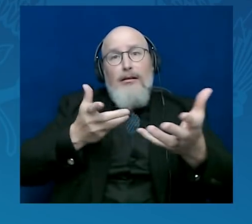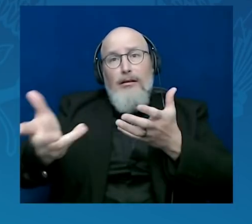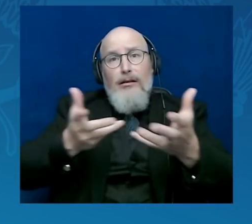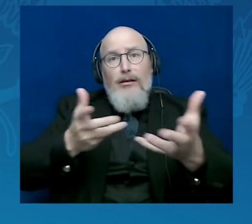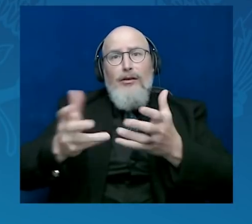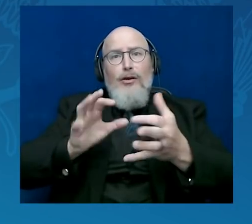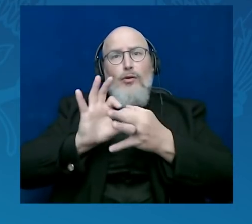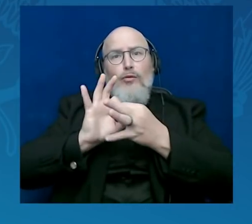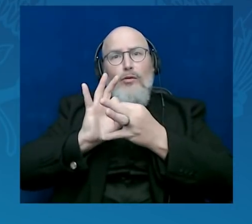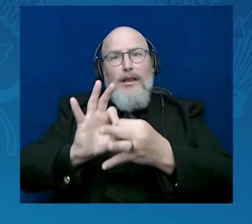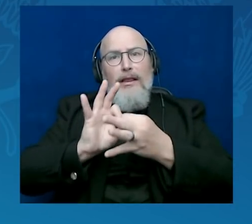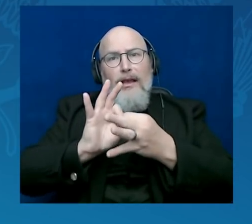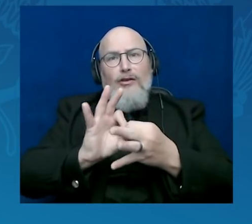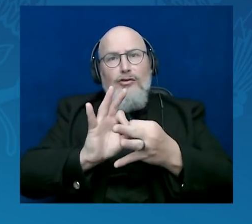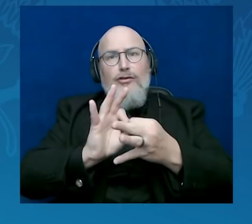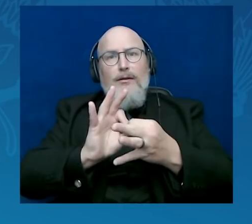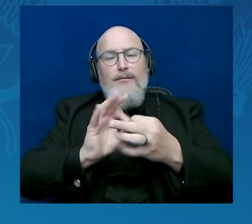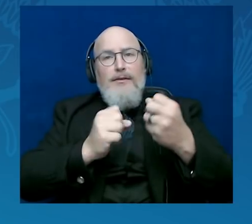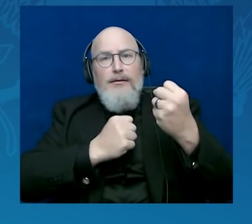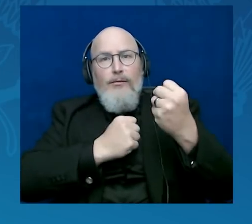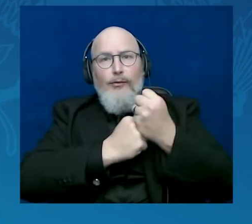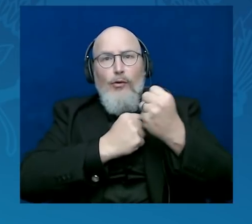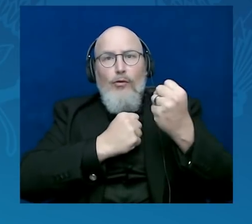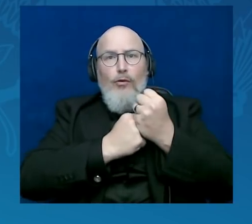forging organizations and institutions,